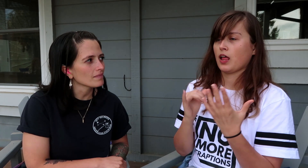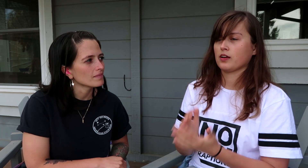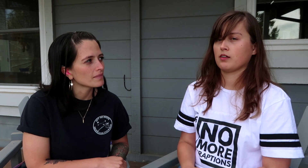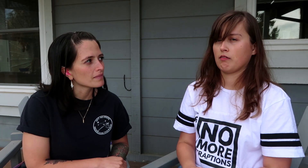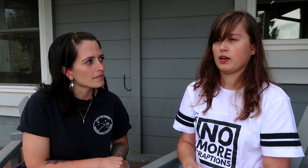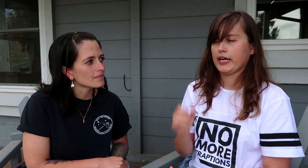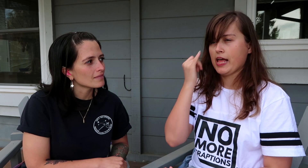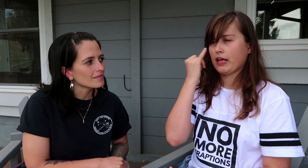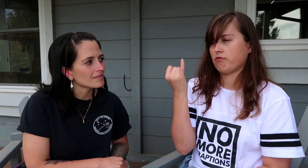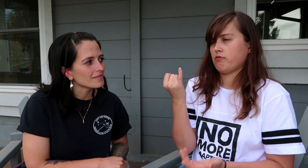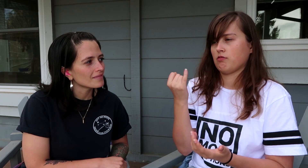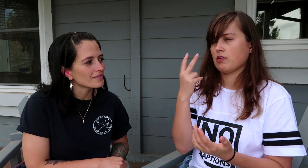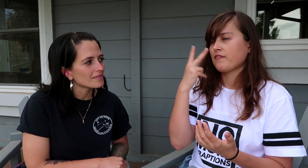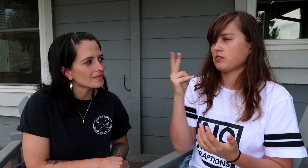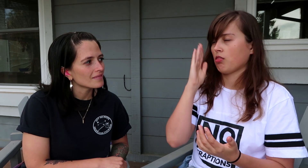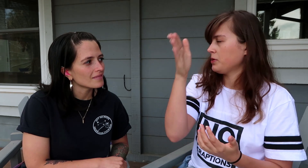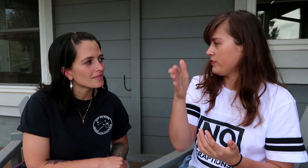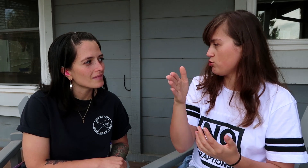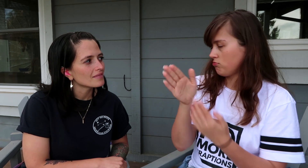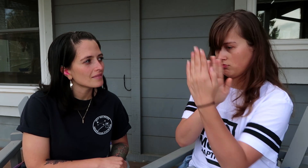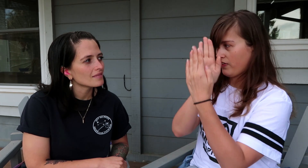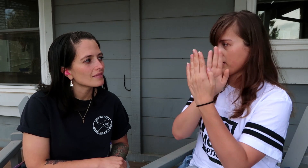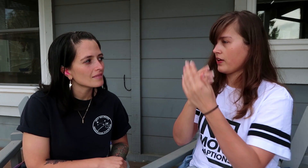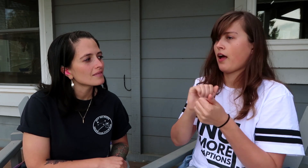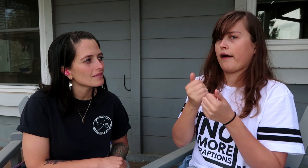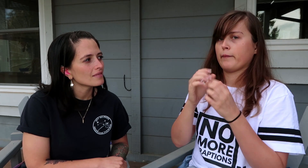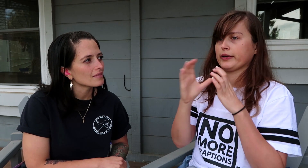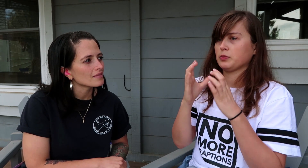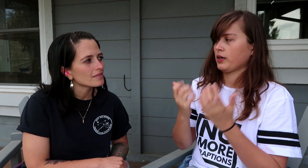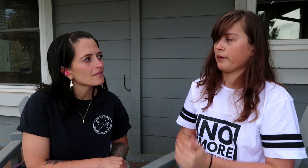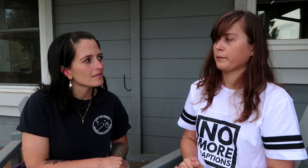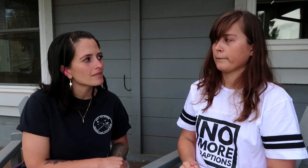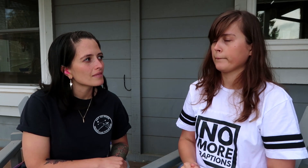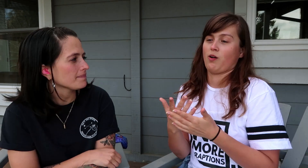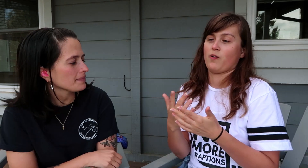and I was like, "If I saw them in the future, face to face, how am I going to communicate with them?"